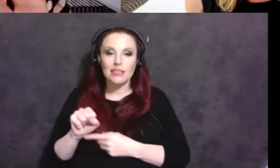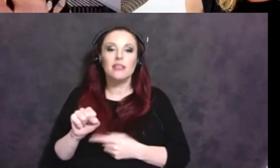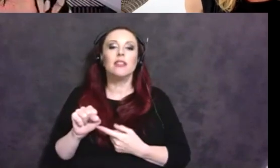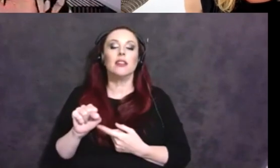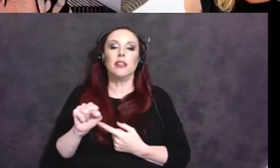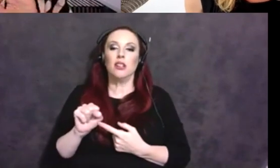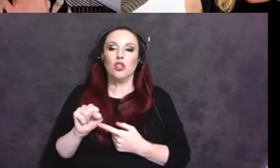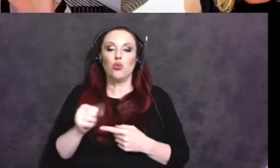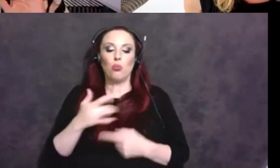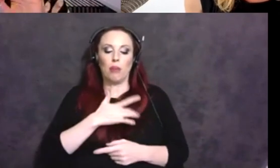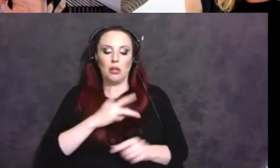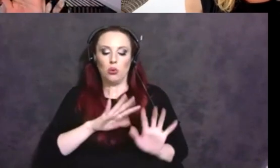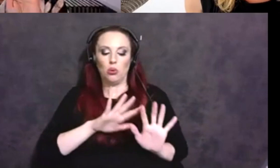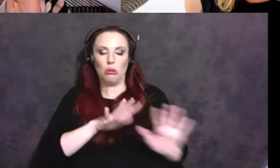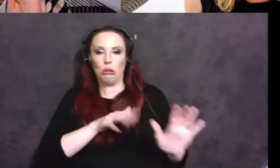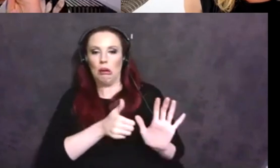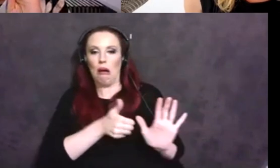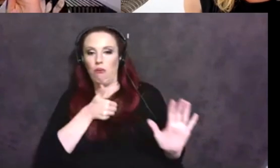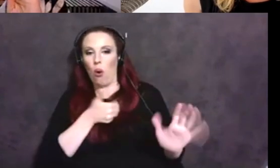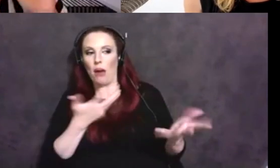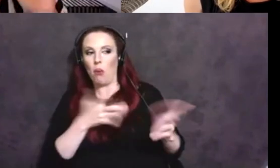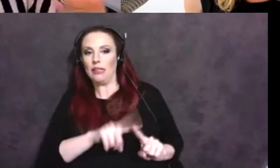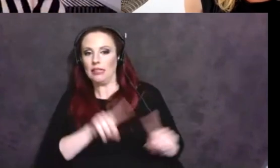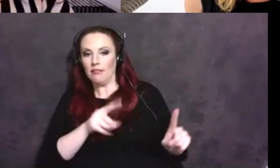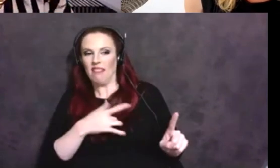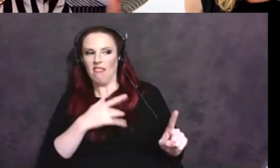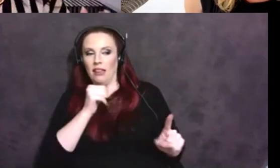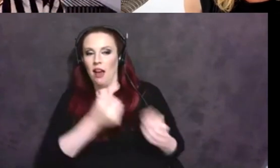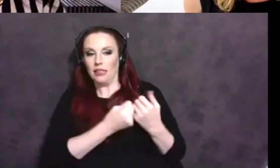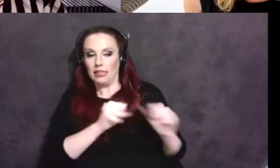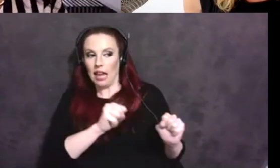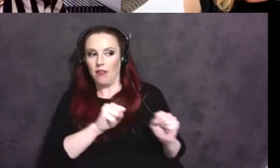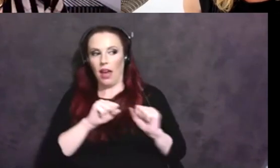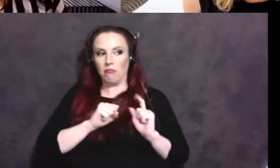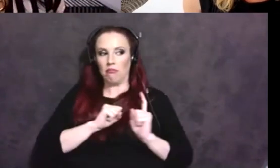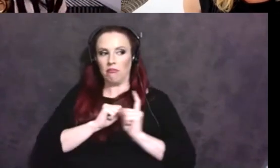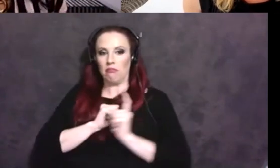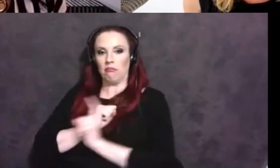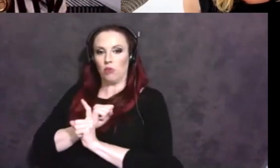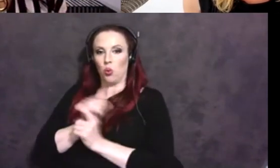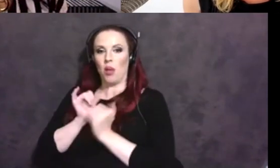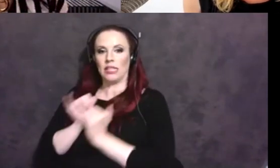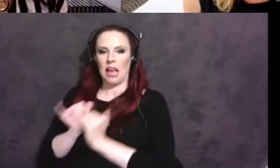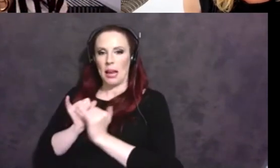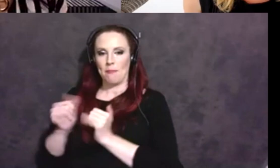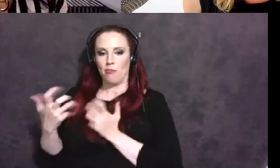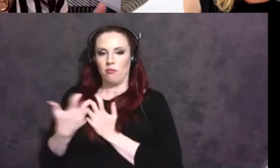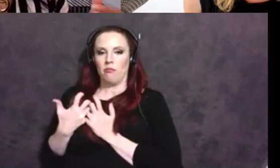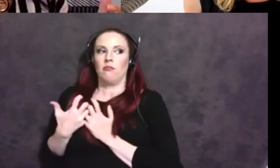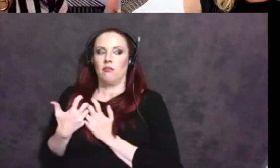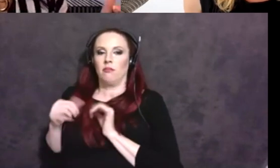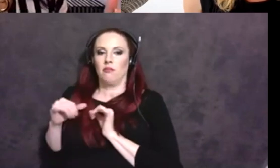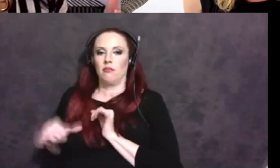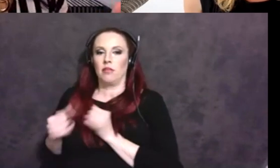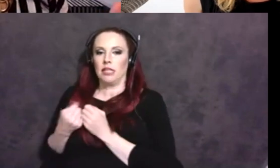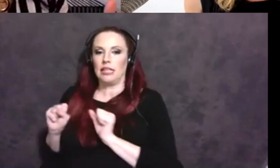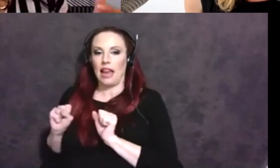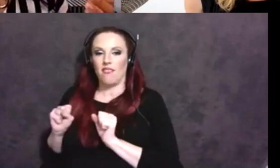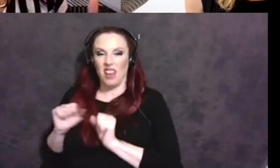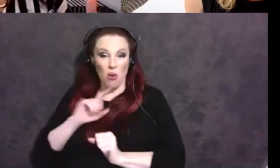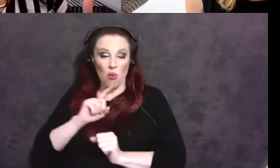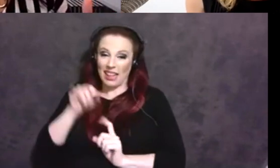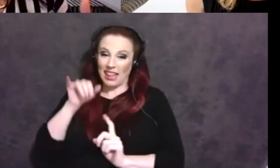even realize we are doing it. Fear is everything as it relates to bias. Push away from difference